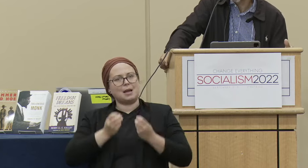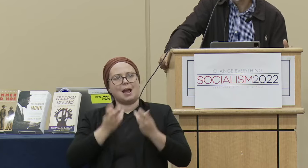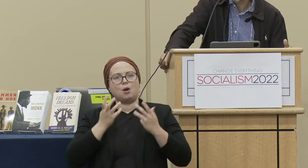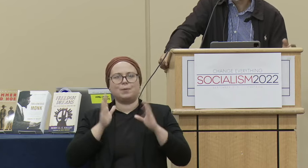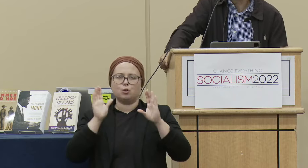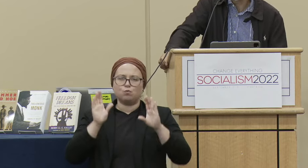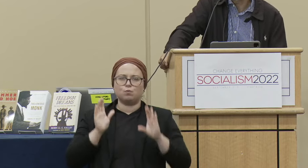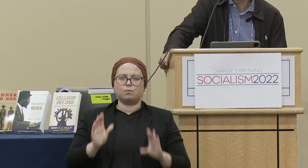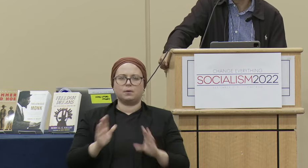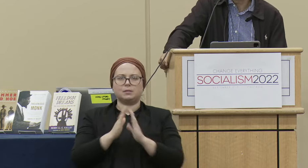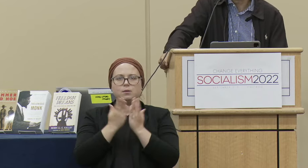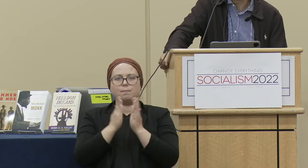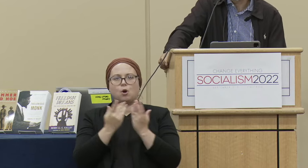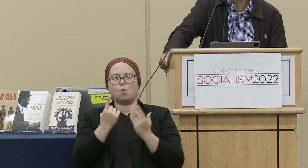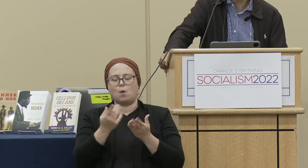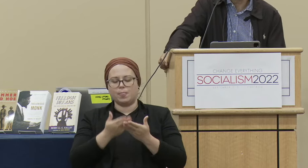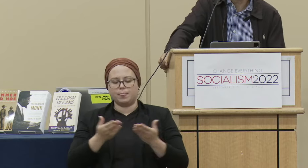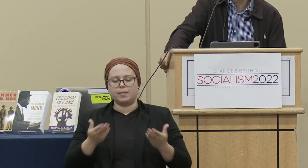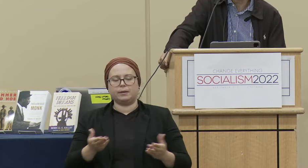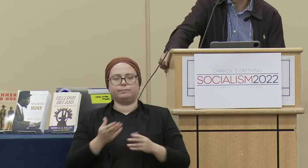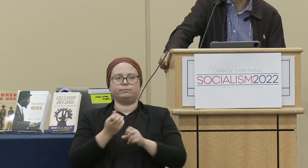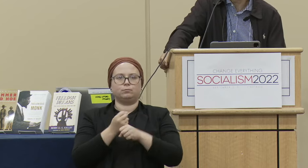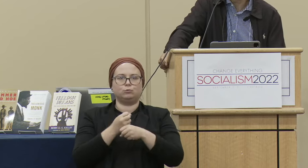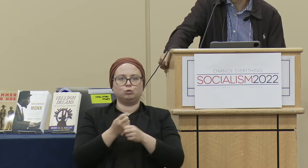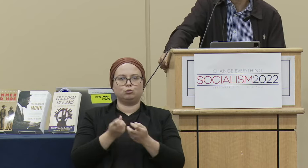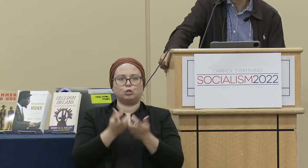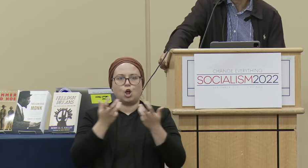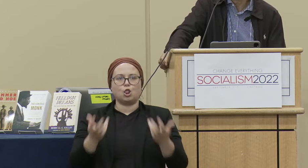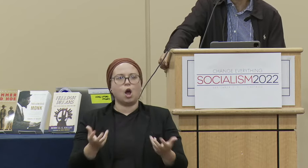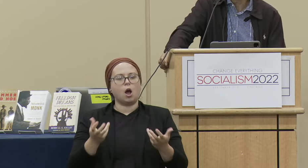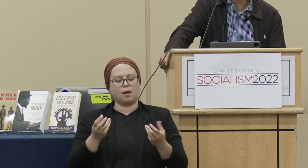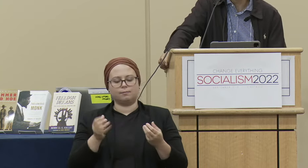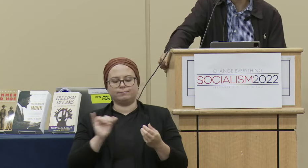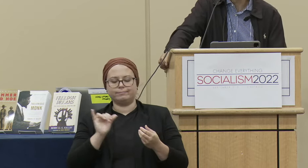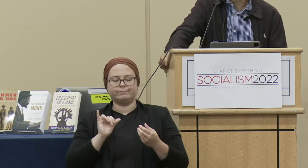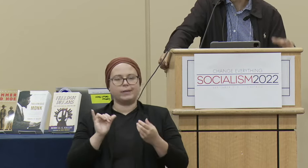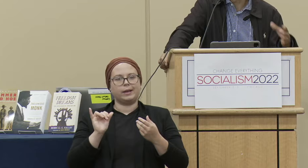many amazing books. It's one thing to produce a lot. There's